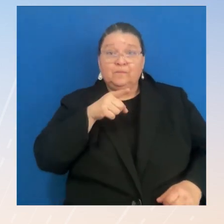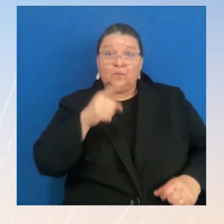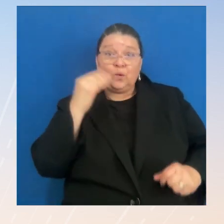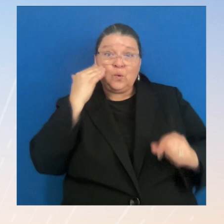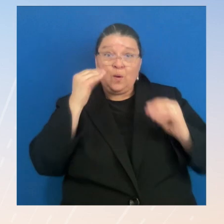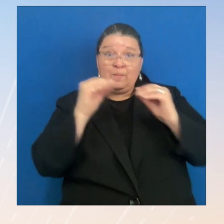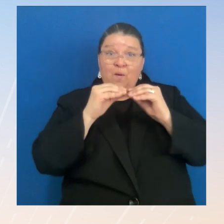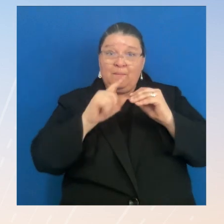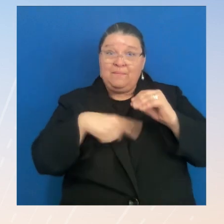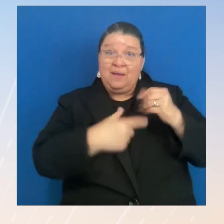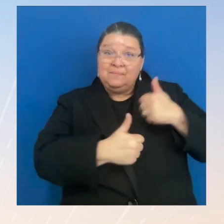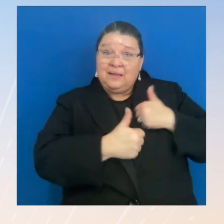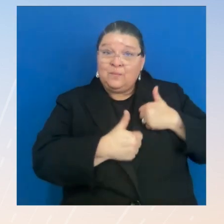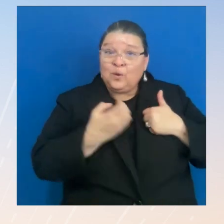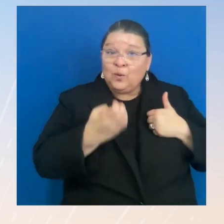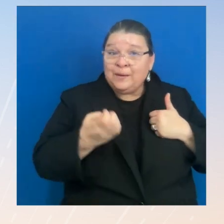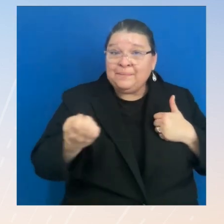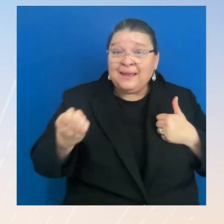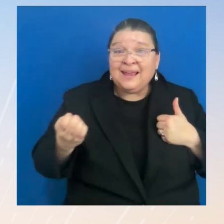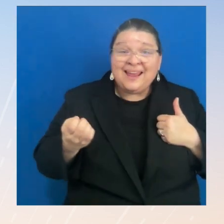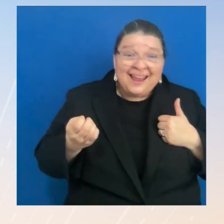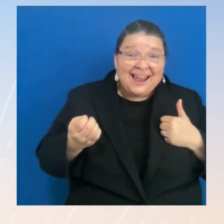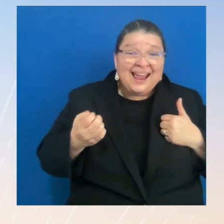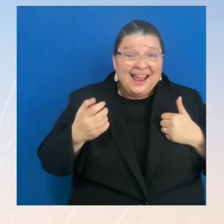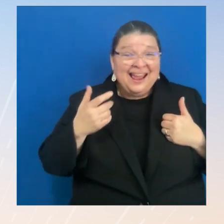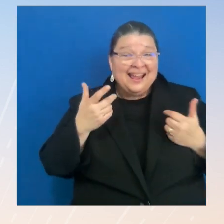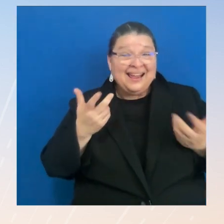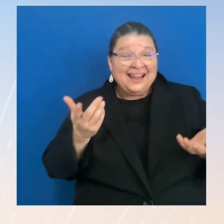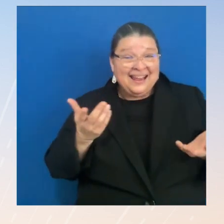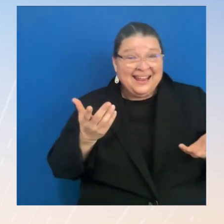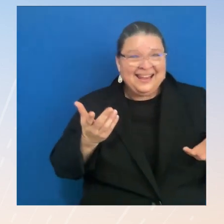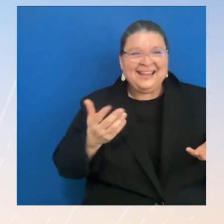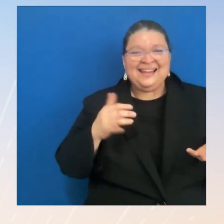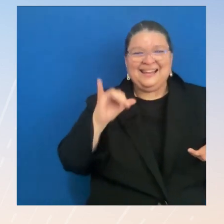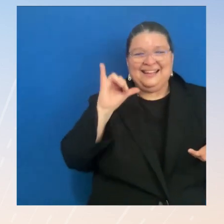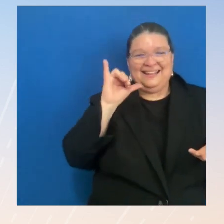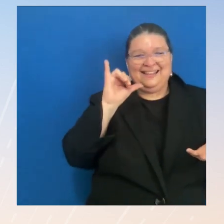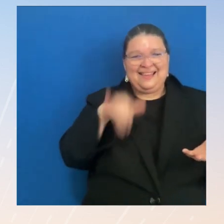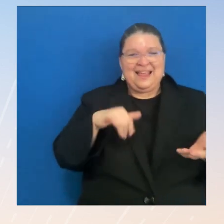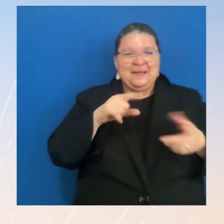But look, I would really -- those discussions happen at the Department of Defense. They consider -- and we've talked a lot